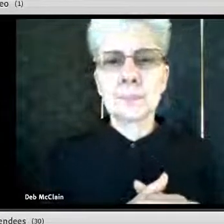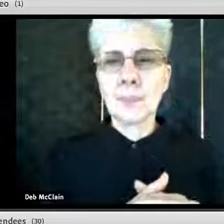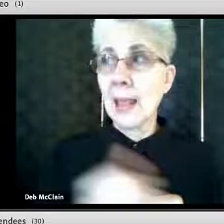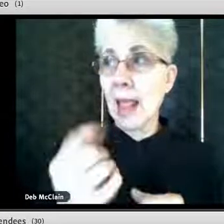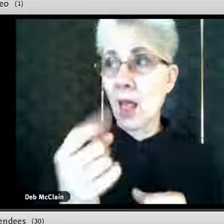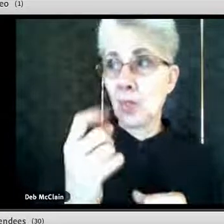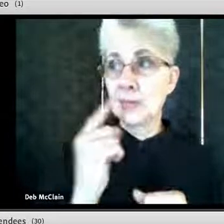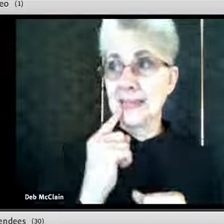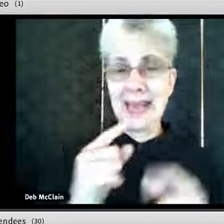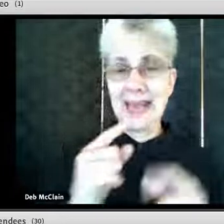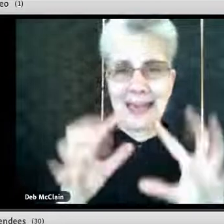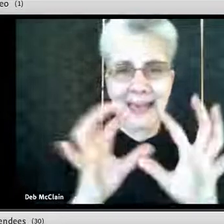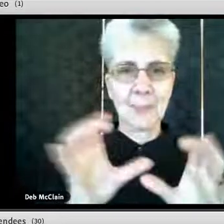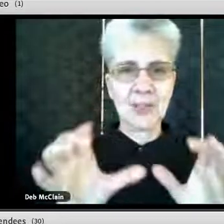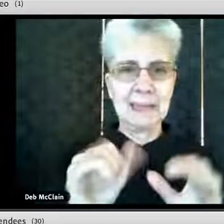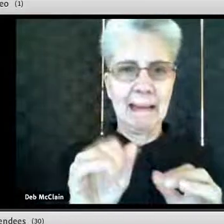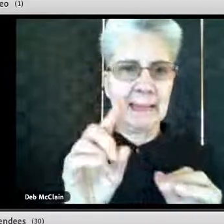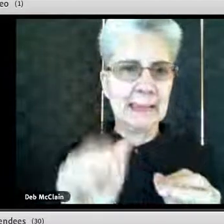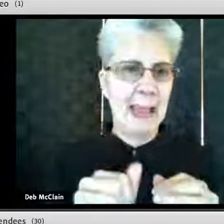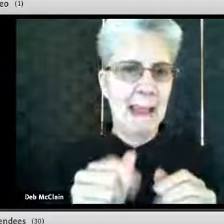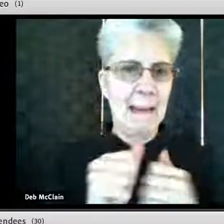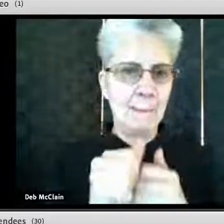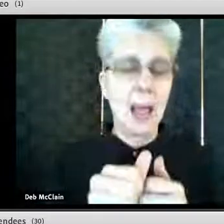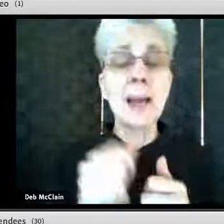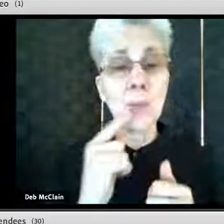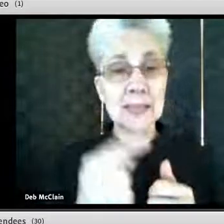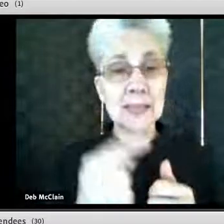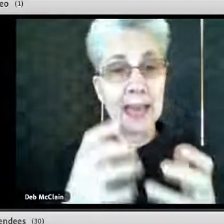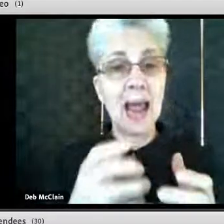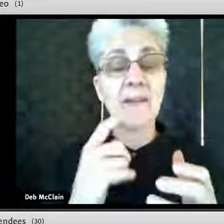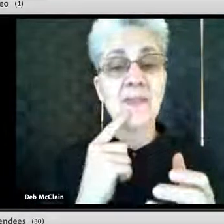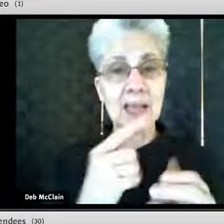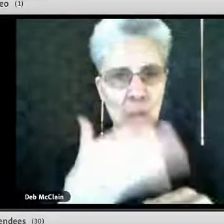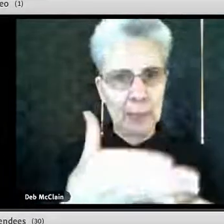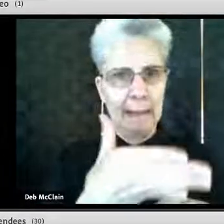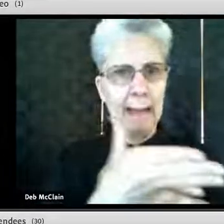Heather is saying captioning in the ADA compliance. And I would say a lot of these are getting a lot better.